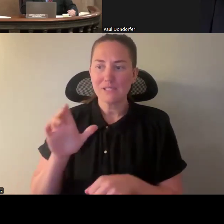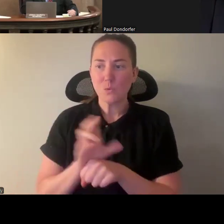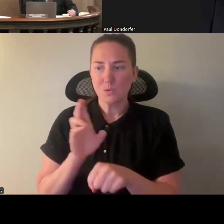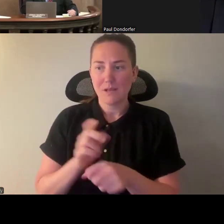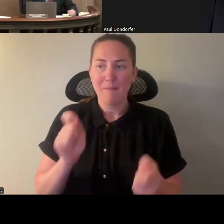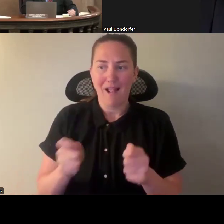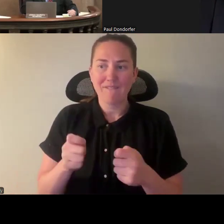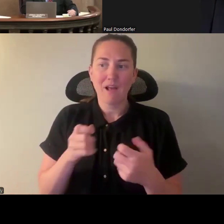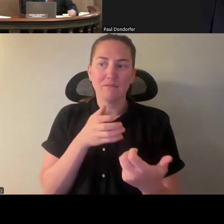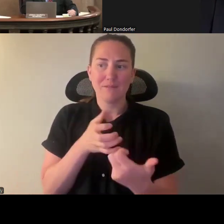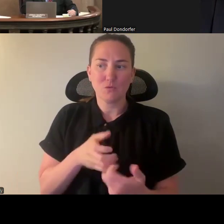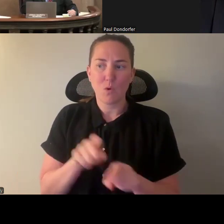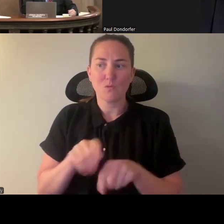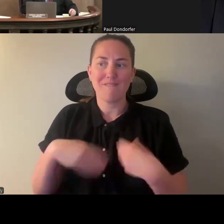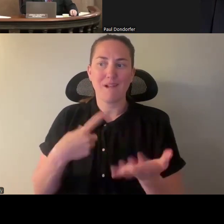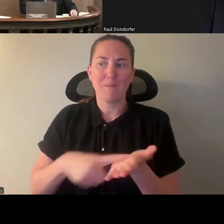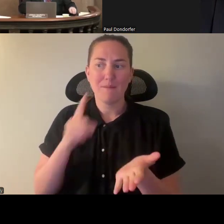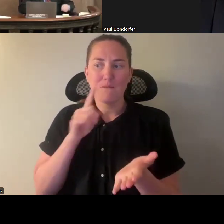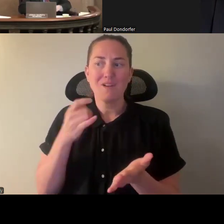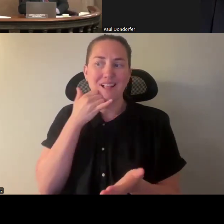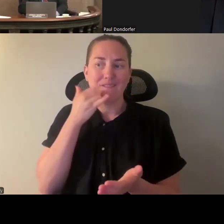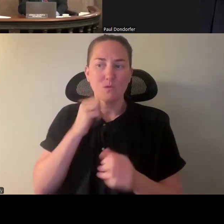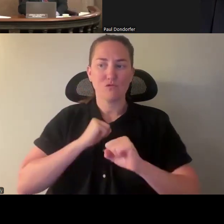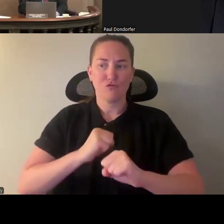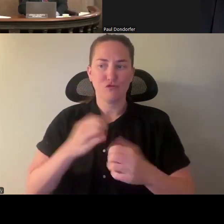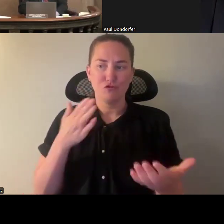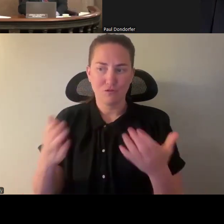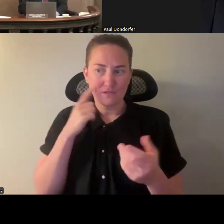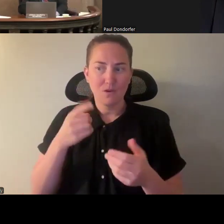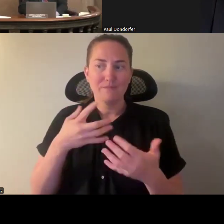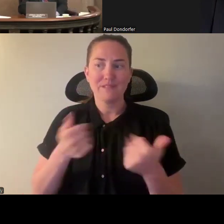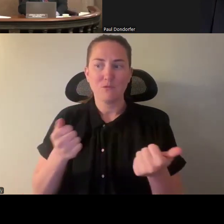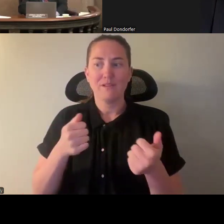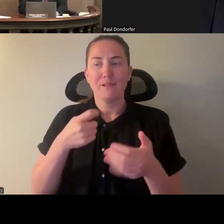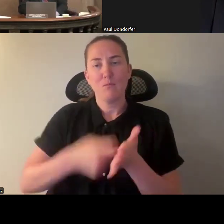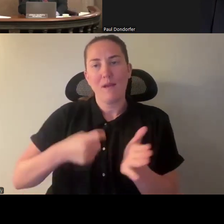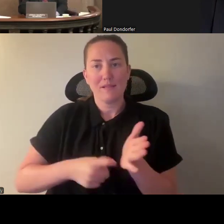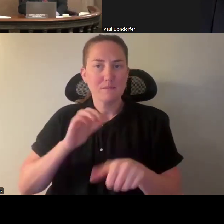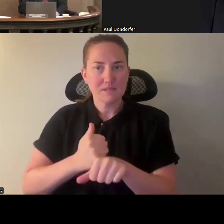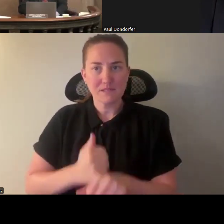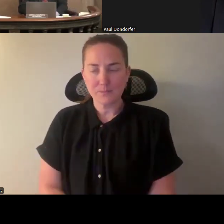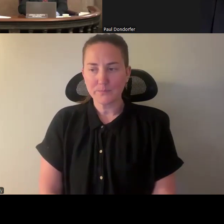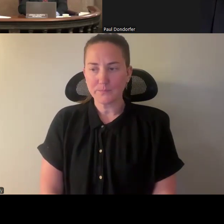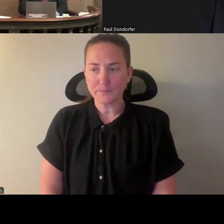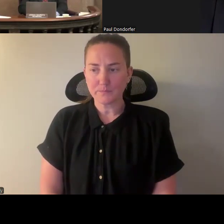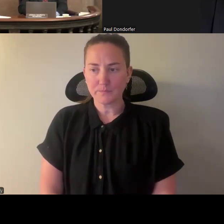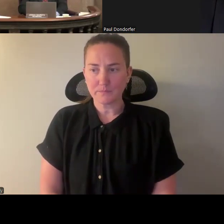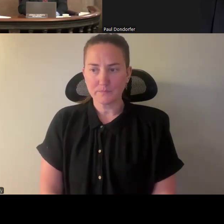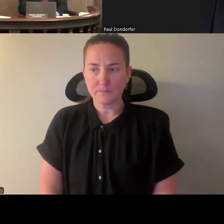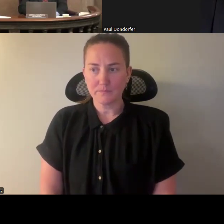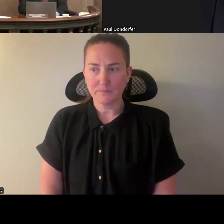and providing for payment of teleonic security services on a separately priced basis This